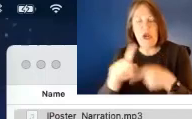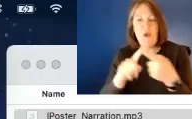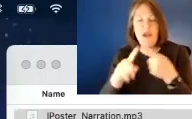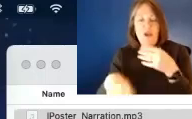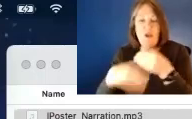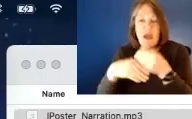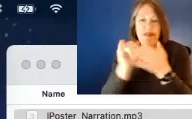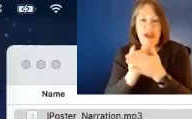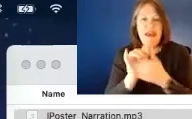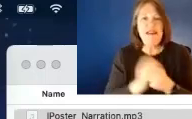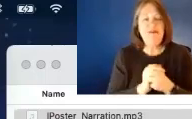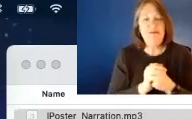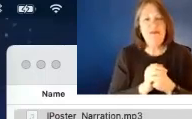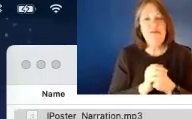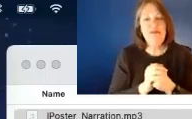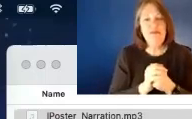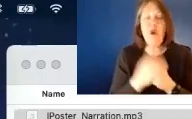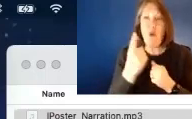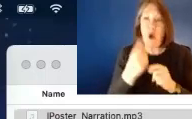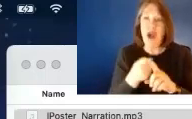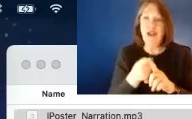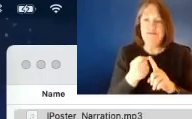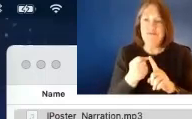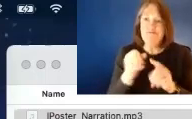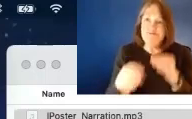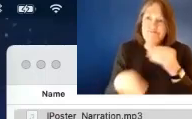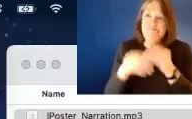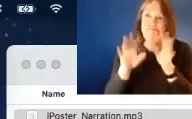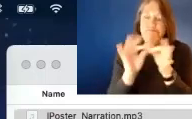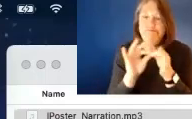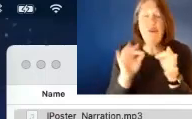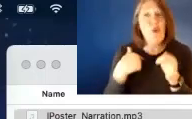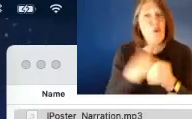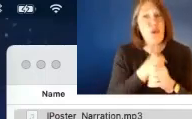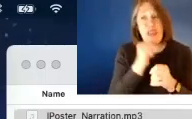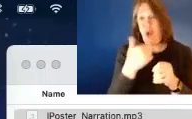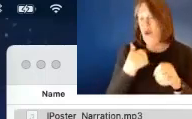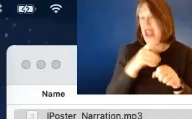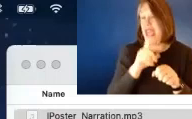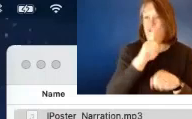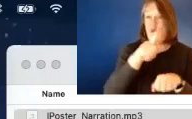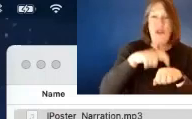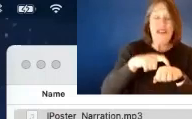07:22:29 A caveat here, we do not have real-time collaboration yet.